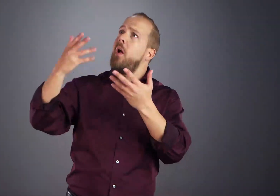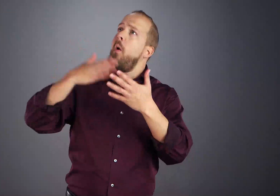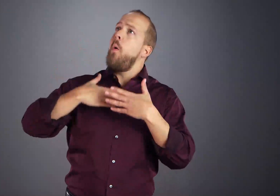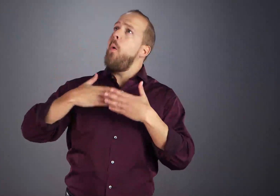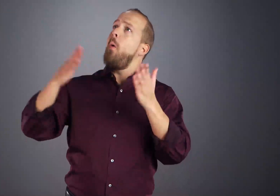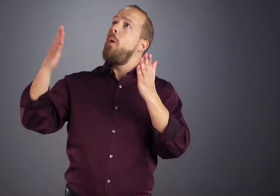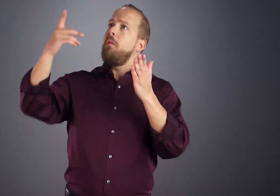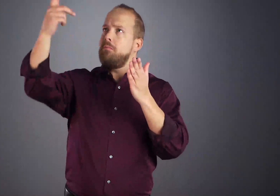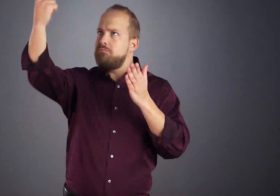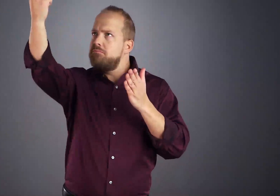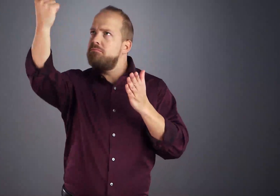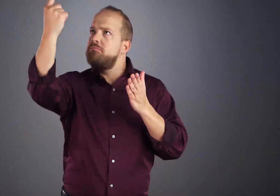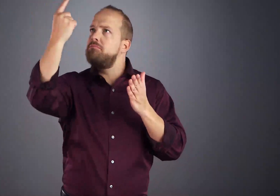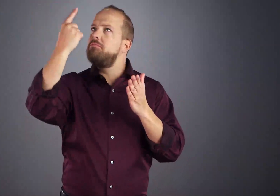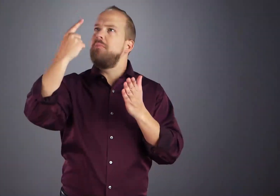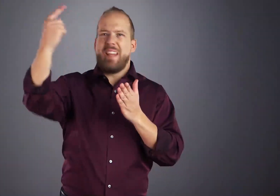and He came.